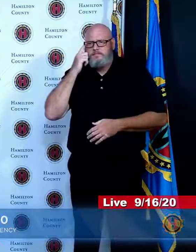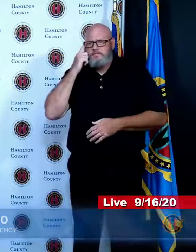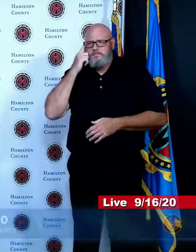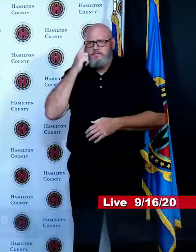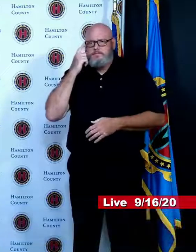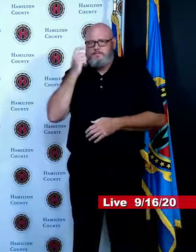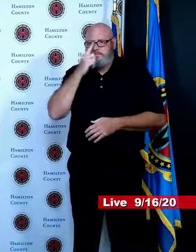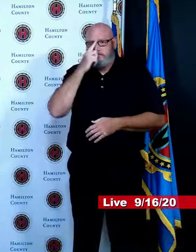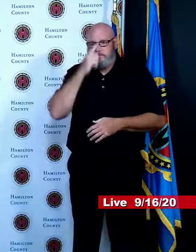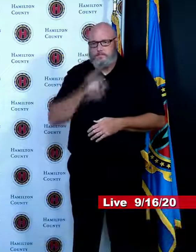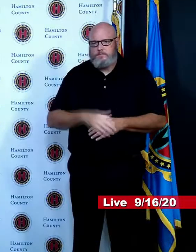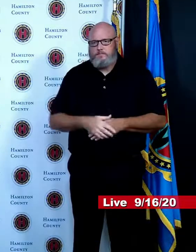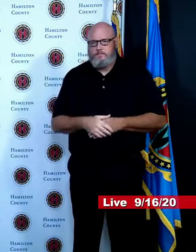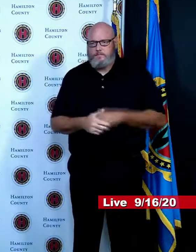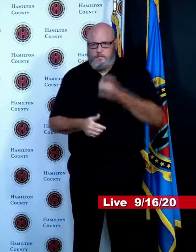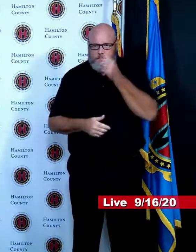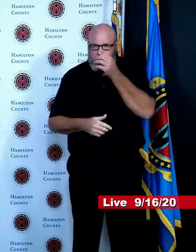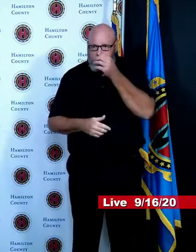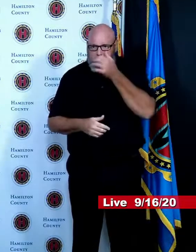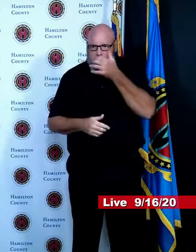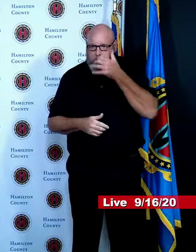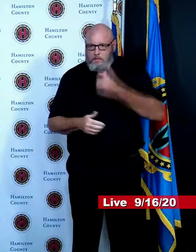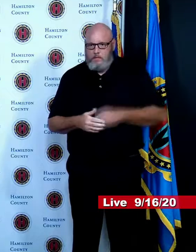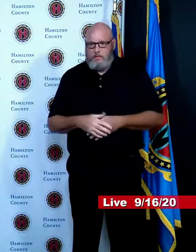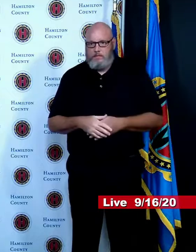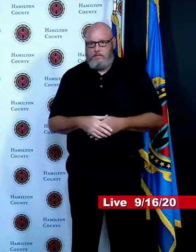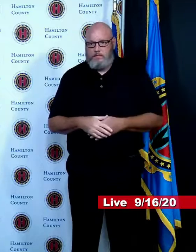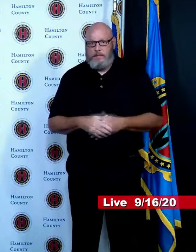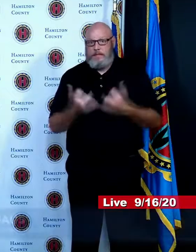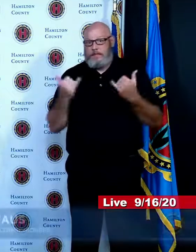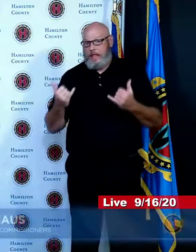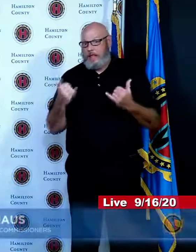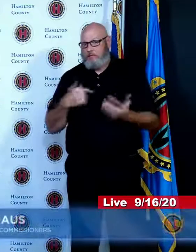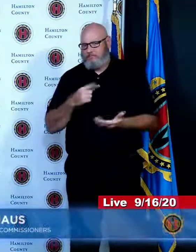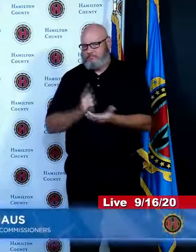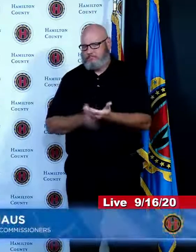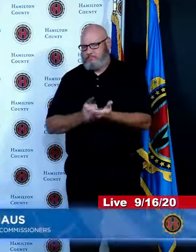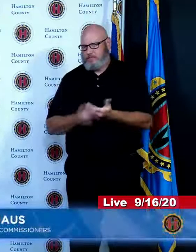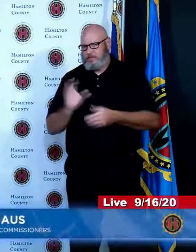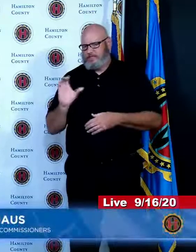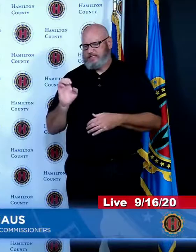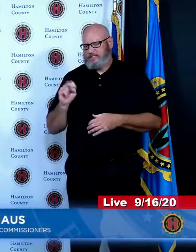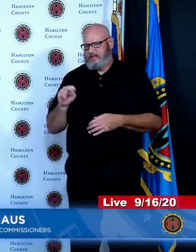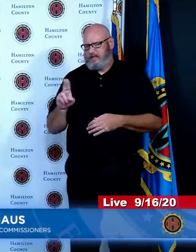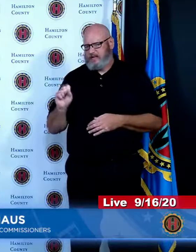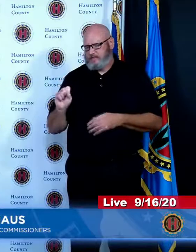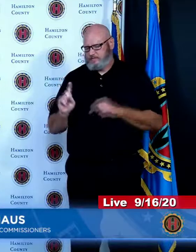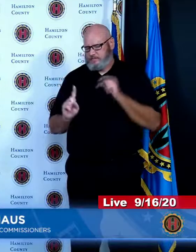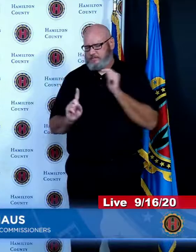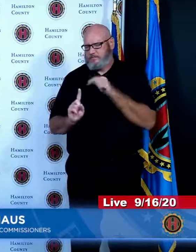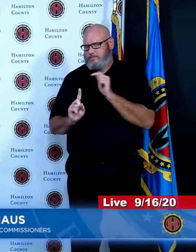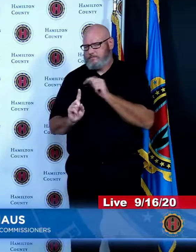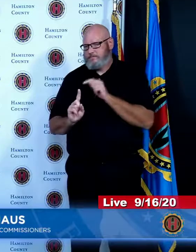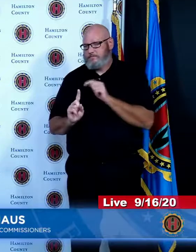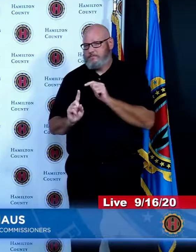finally an update on the census we've talked a lot about the census and we're we're running out of time so this is a